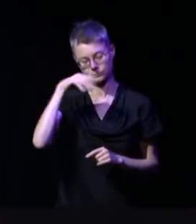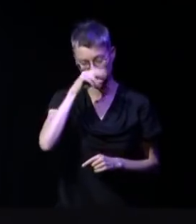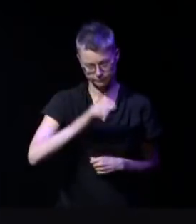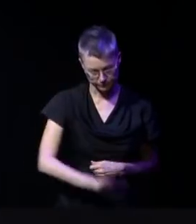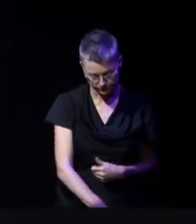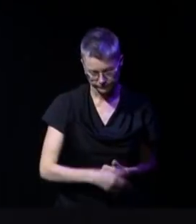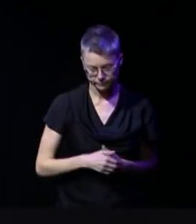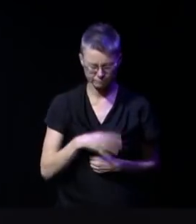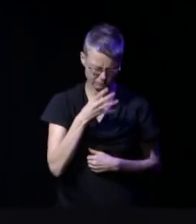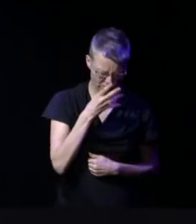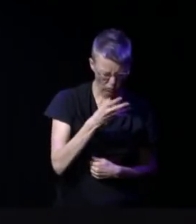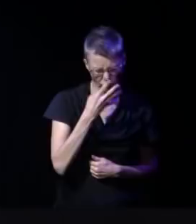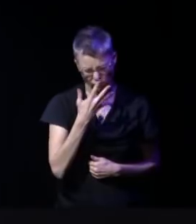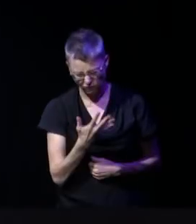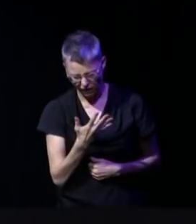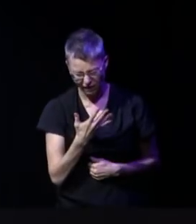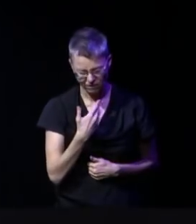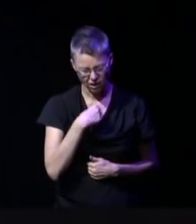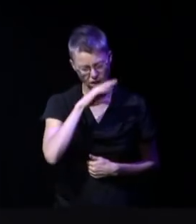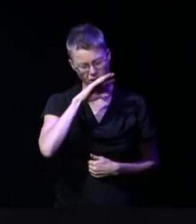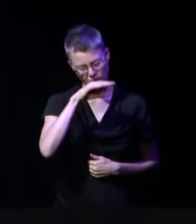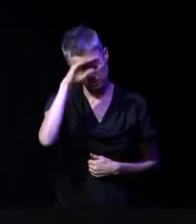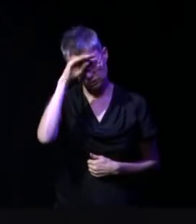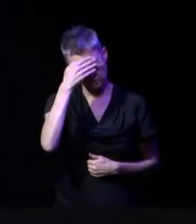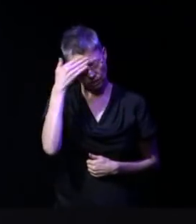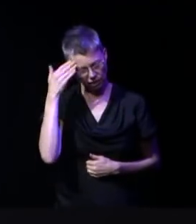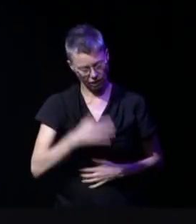I was four or five and feverish, sick to my stomach, ill.